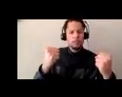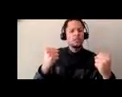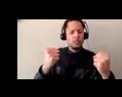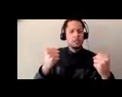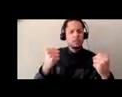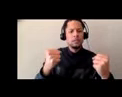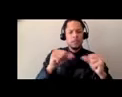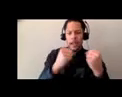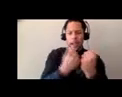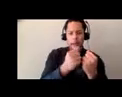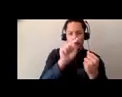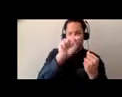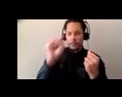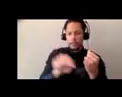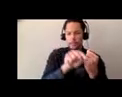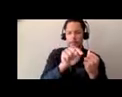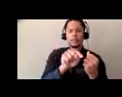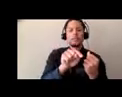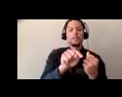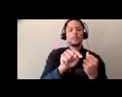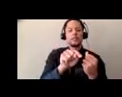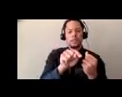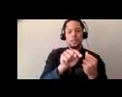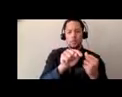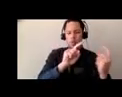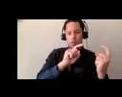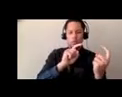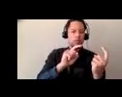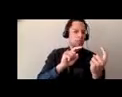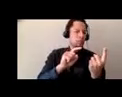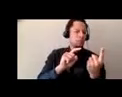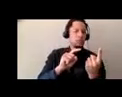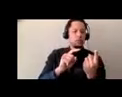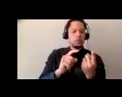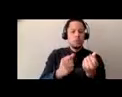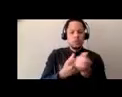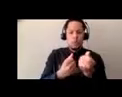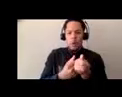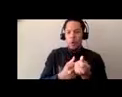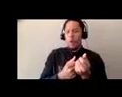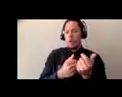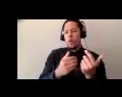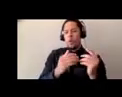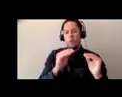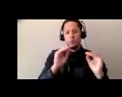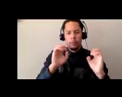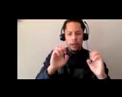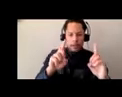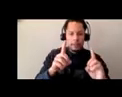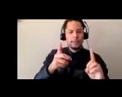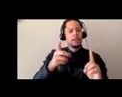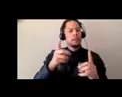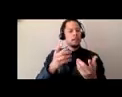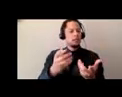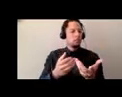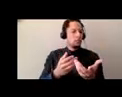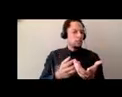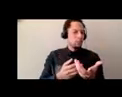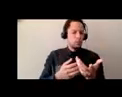in the chat. Any comments or thoughts from you?